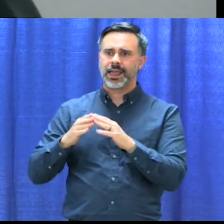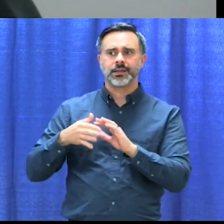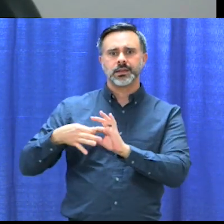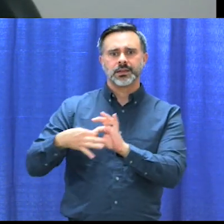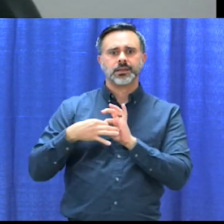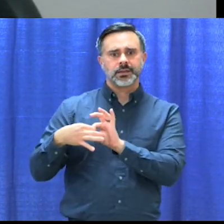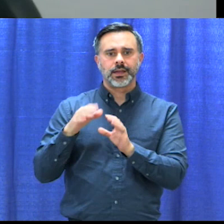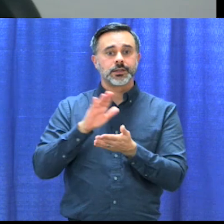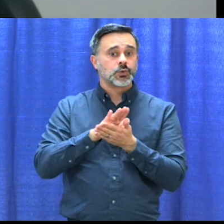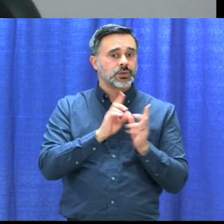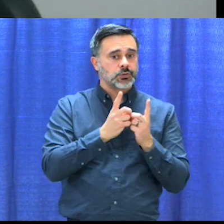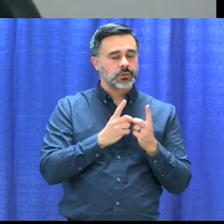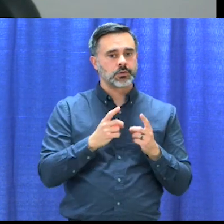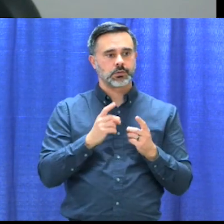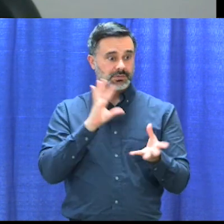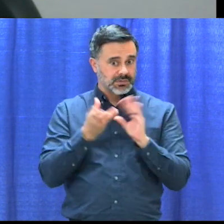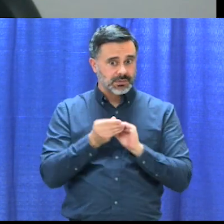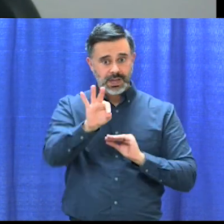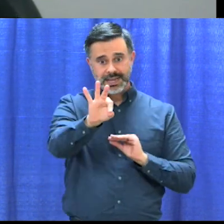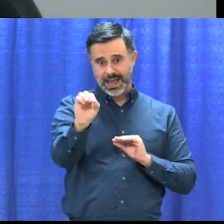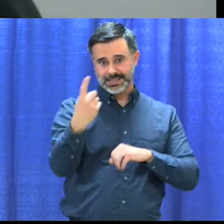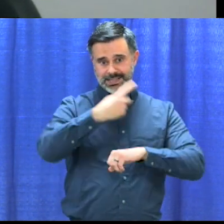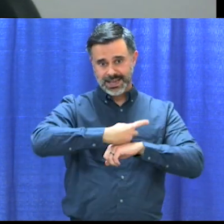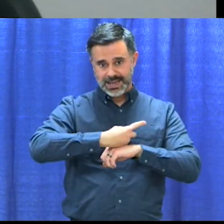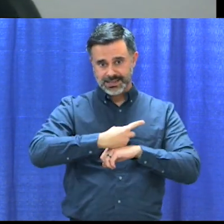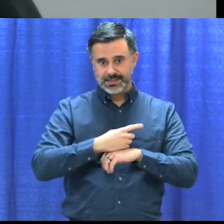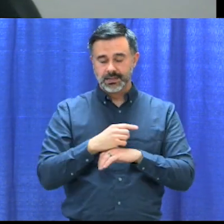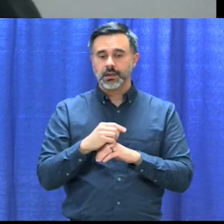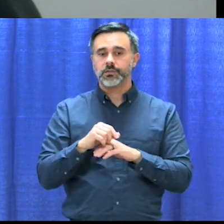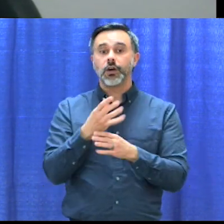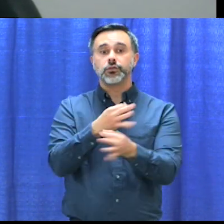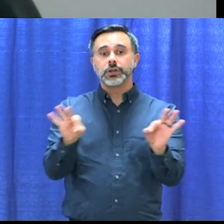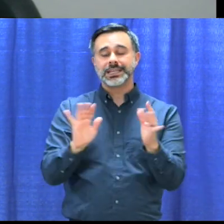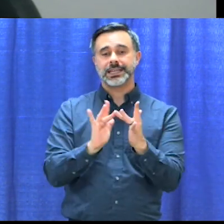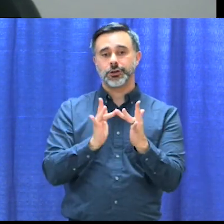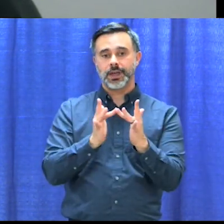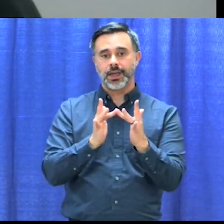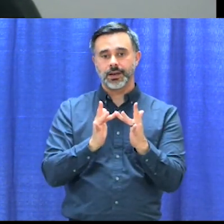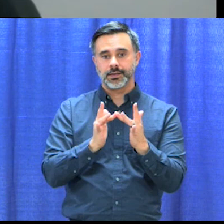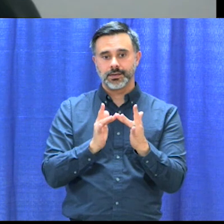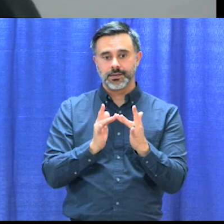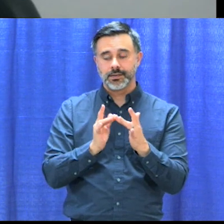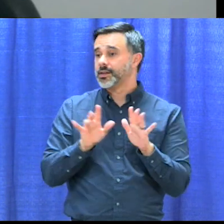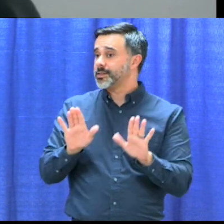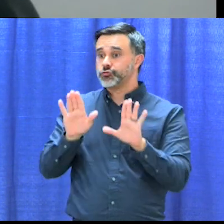district to bring 90 days of no cost internet to our families but that's 90 days and we